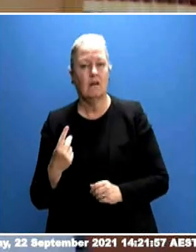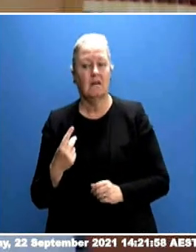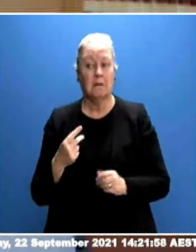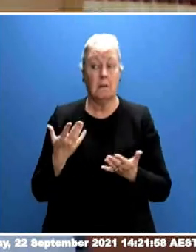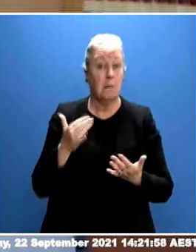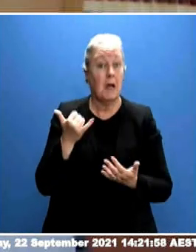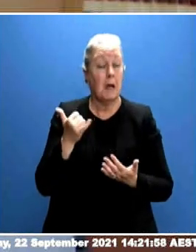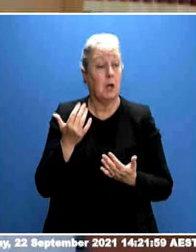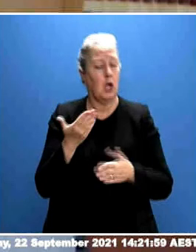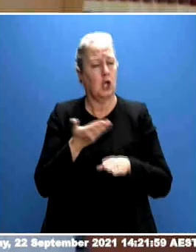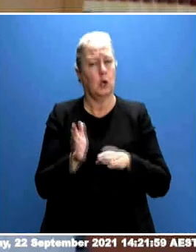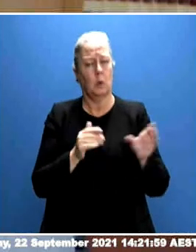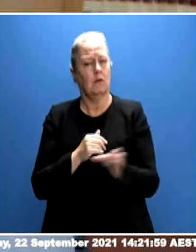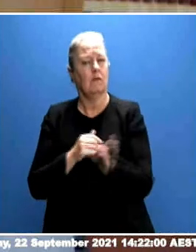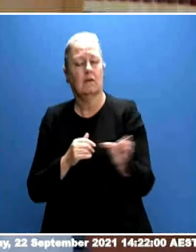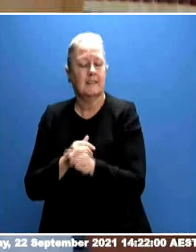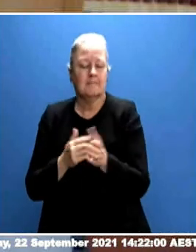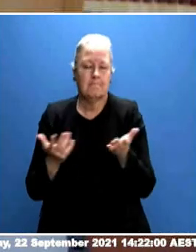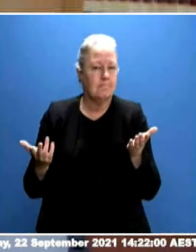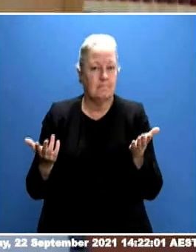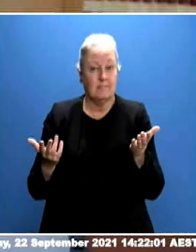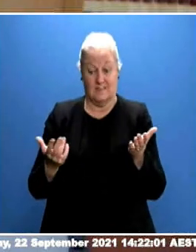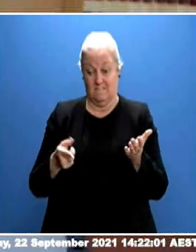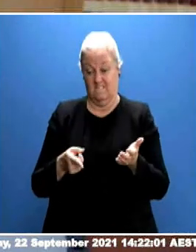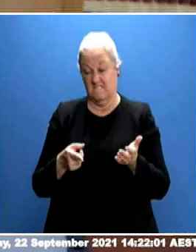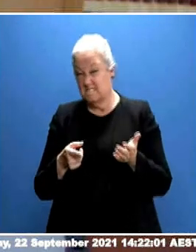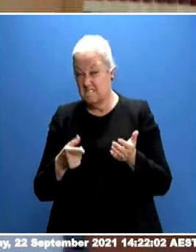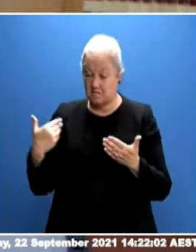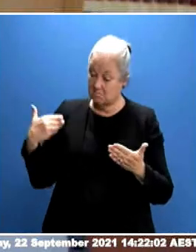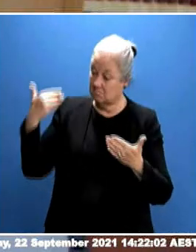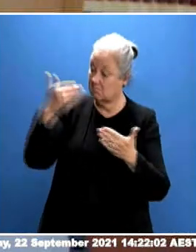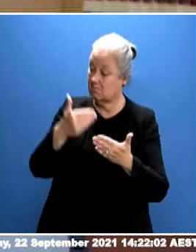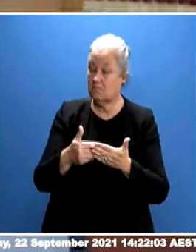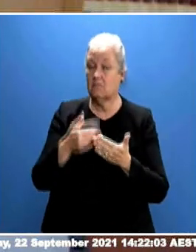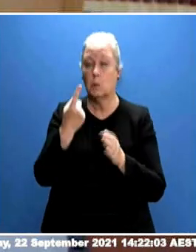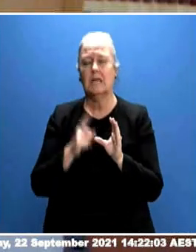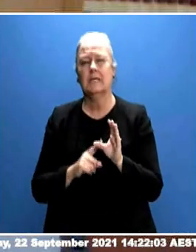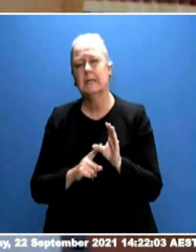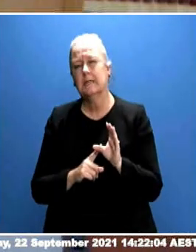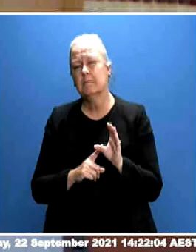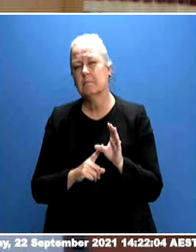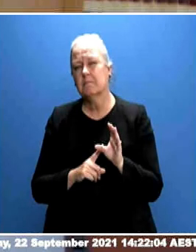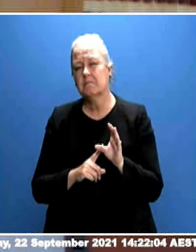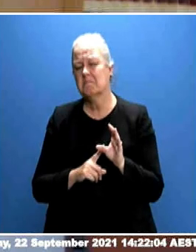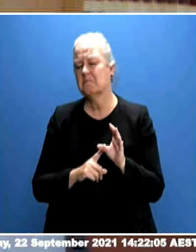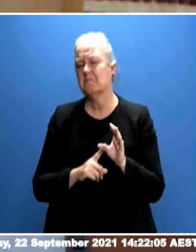So, at this point in time we don't see a demand for extension.